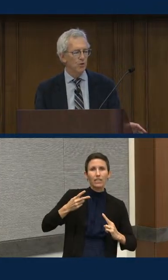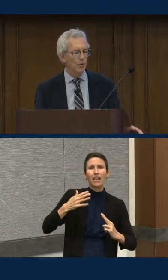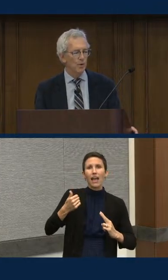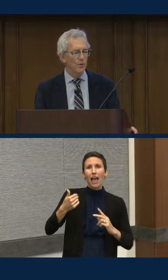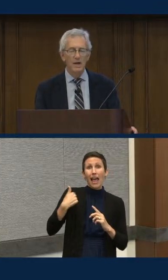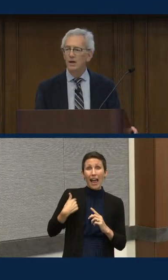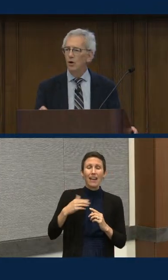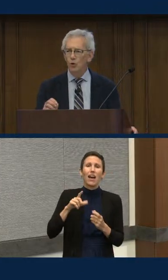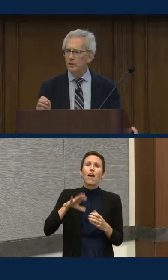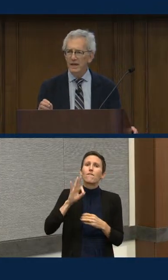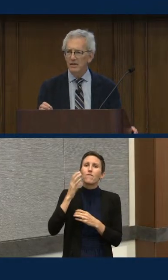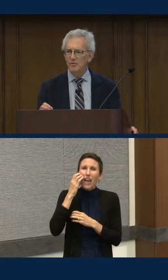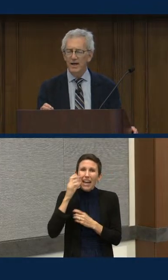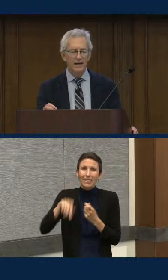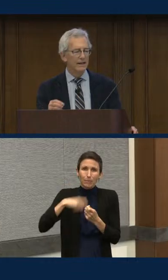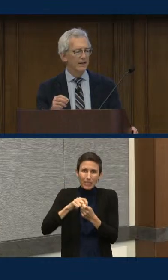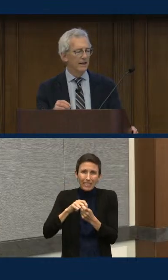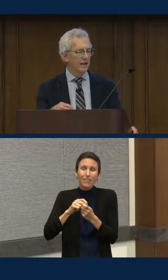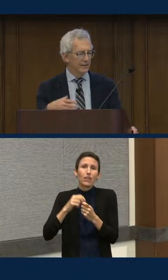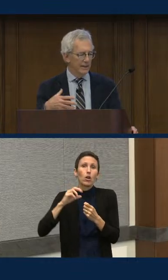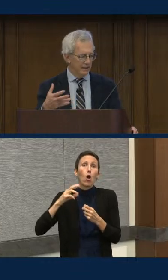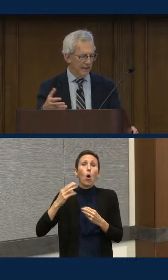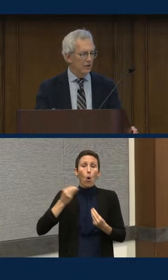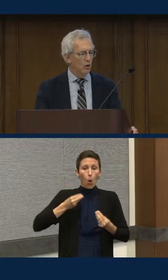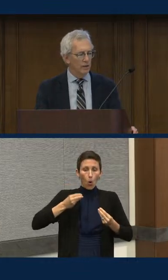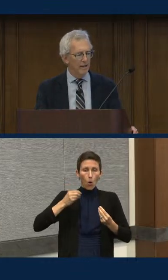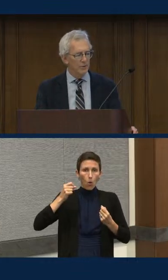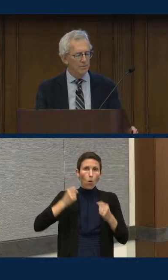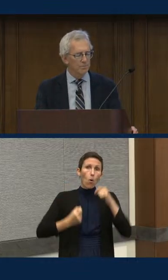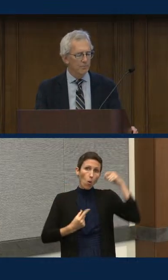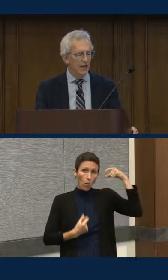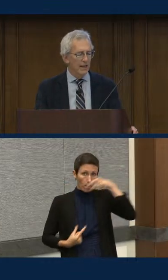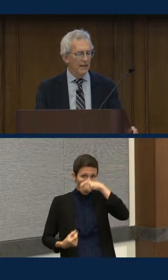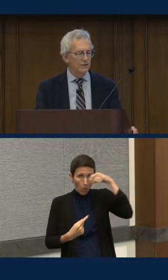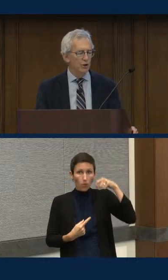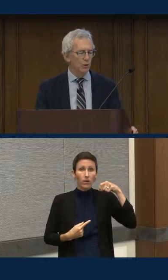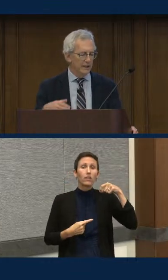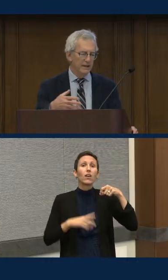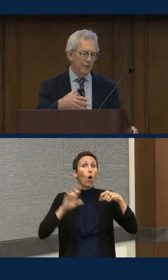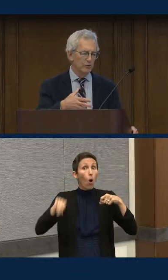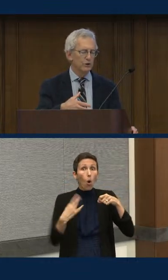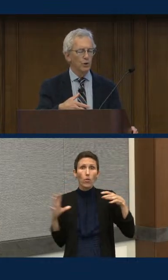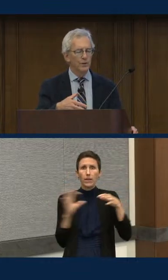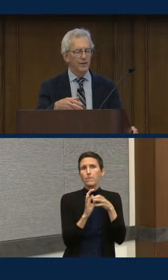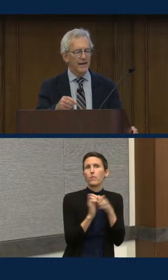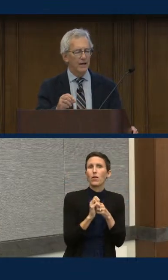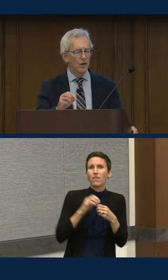a fat specific hormone only made